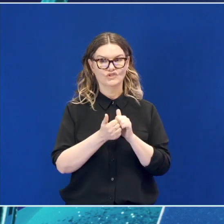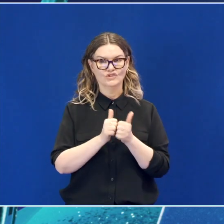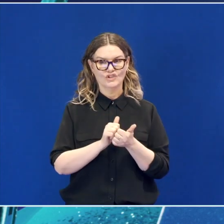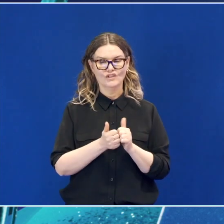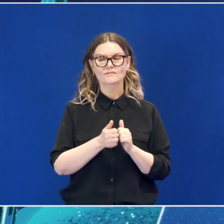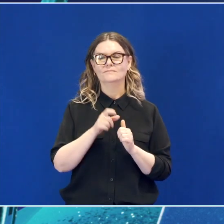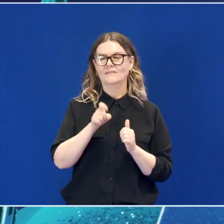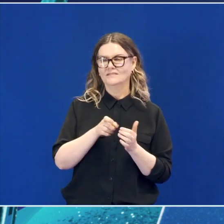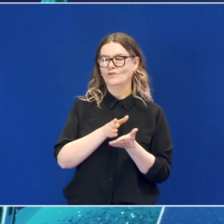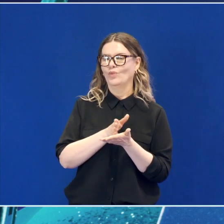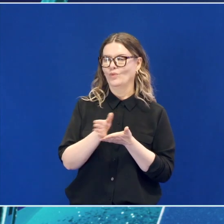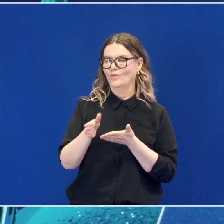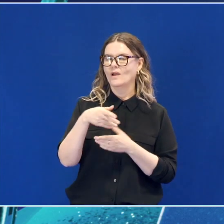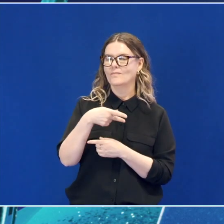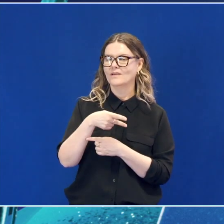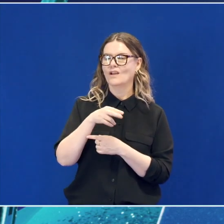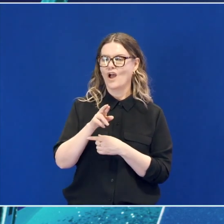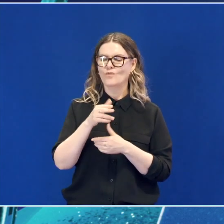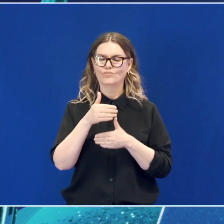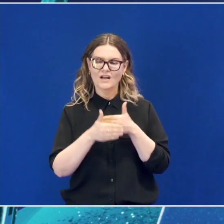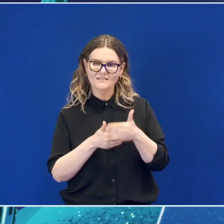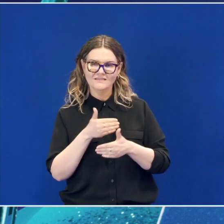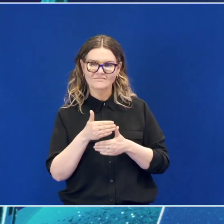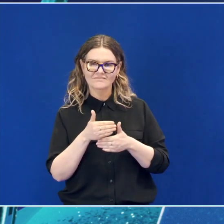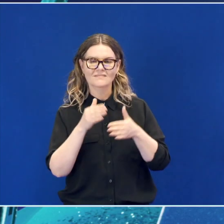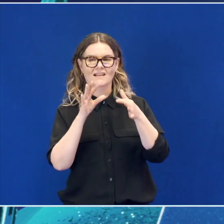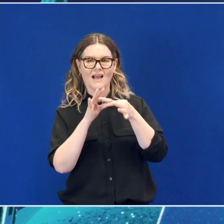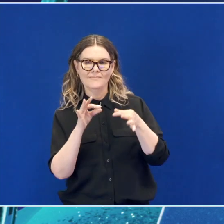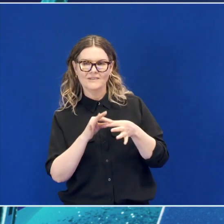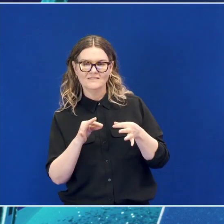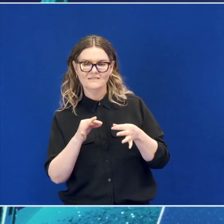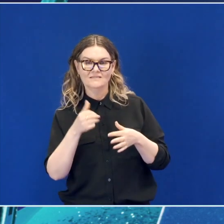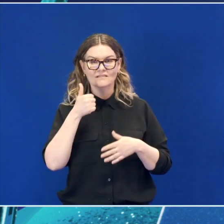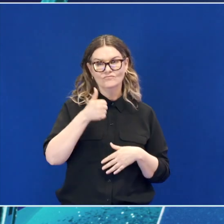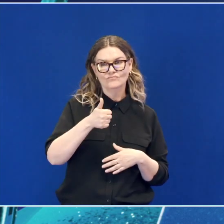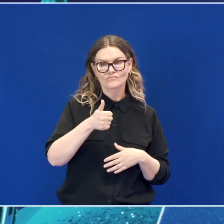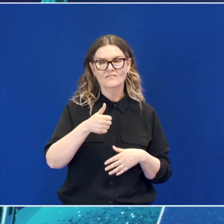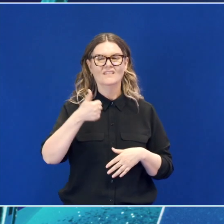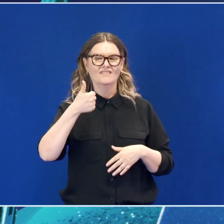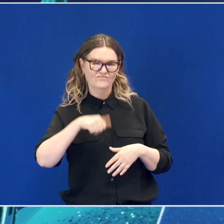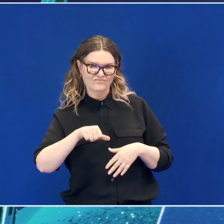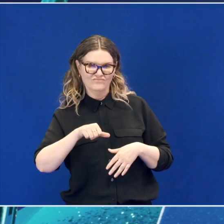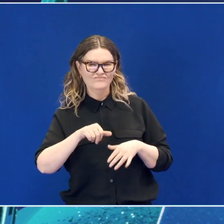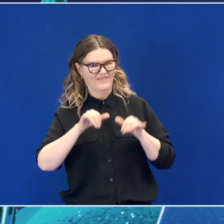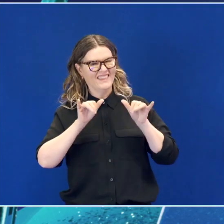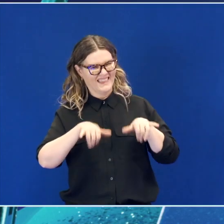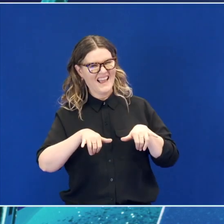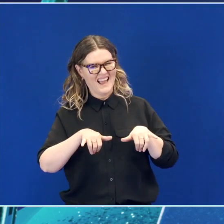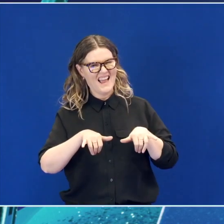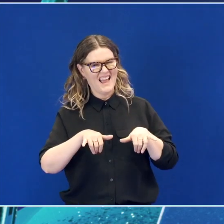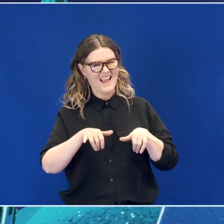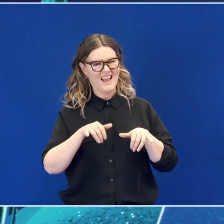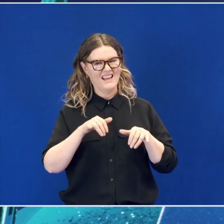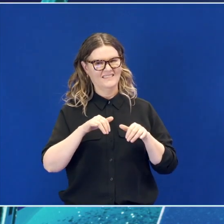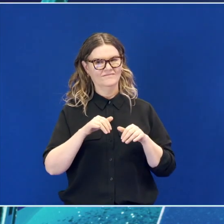literally hundreds of thousands of those a day, right, that's going to make a difference. Yeah. Actually, your organization put out a --